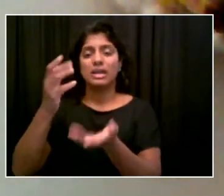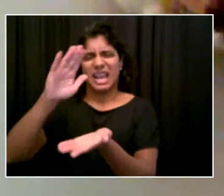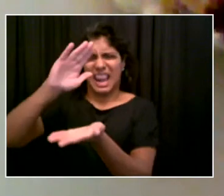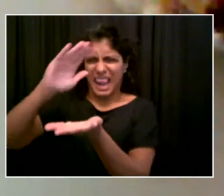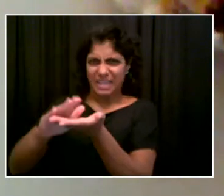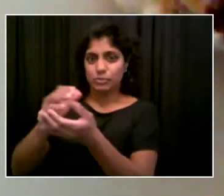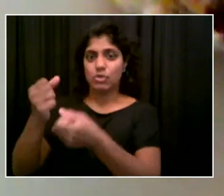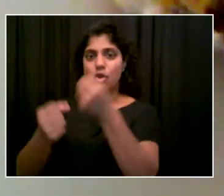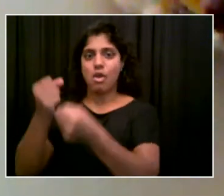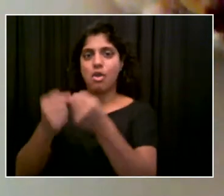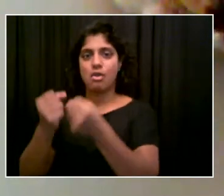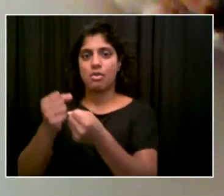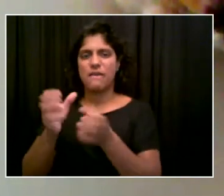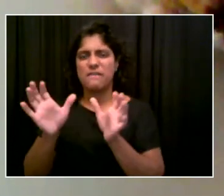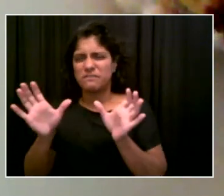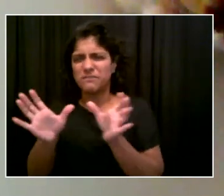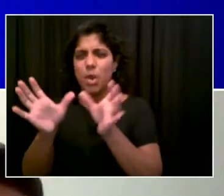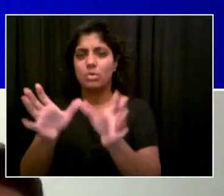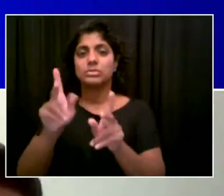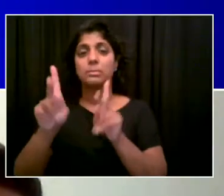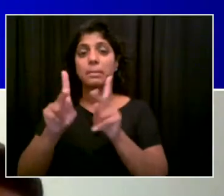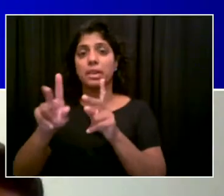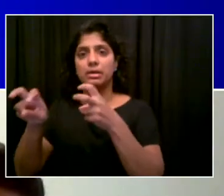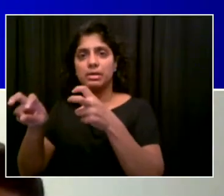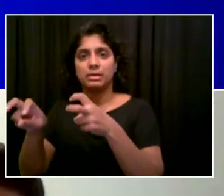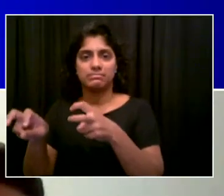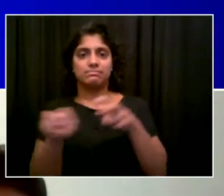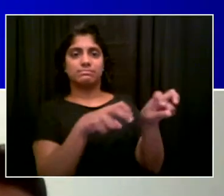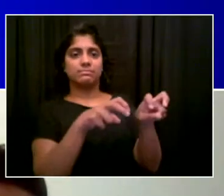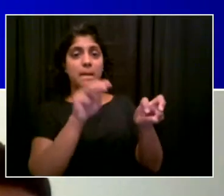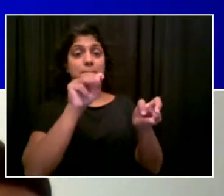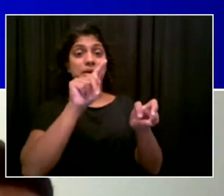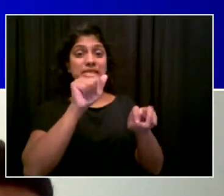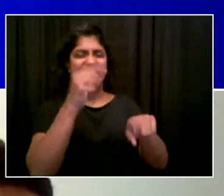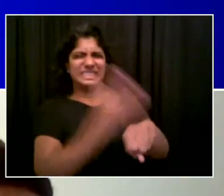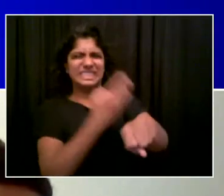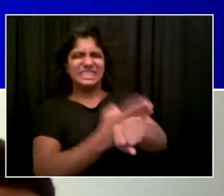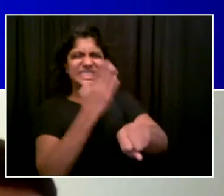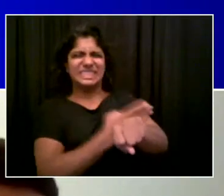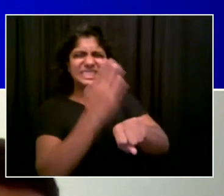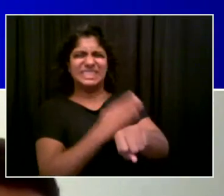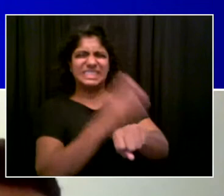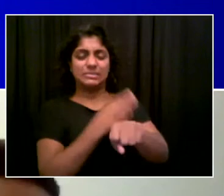VEHICLES BY TAKING CARE OF PUBLIC RTANSPORTATION. THANK YOU MR. MAYOR FOR ALLOWING ME TO